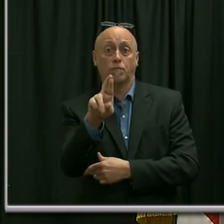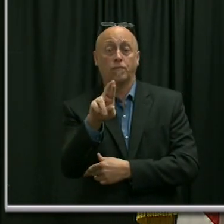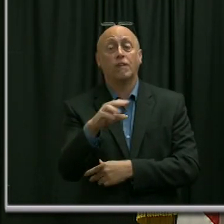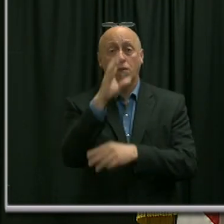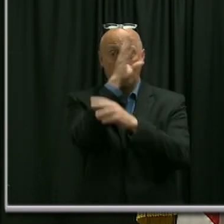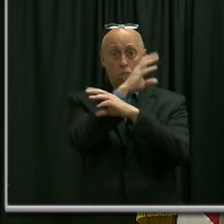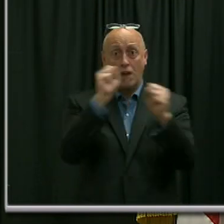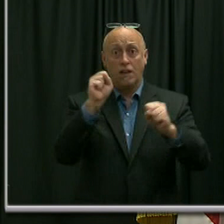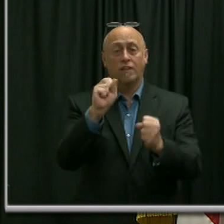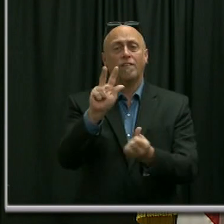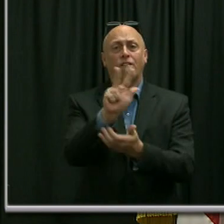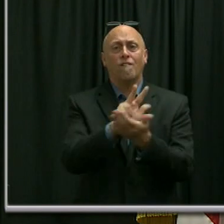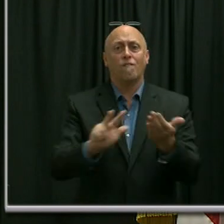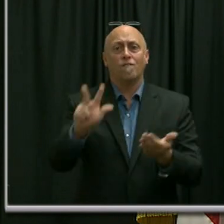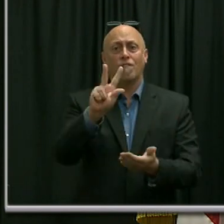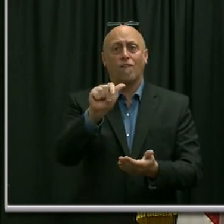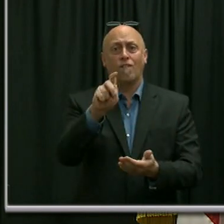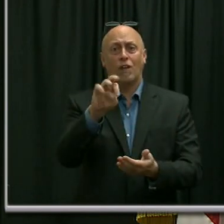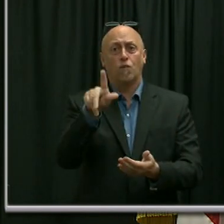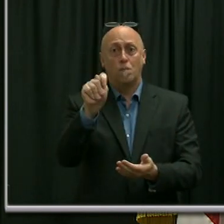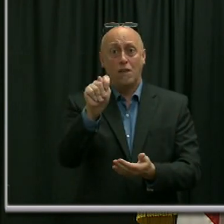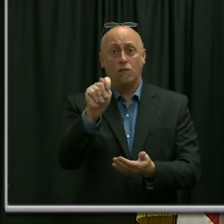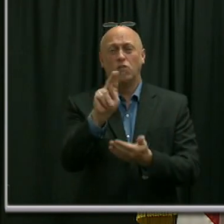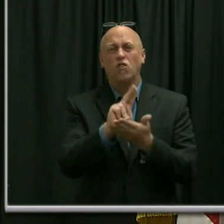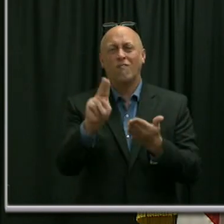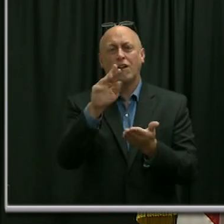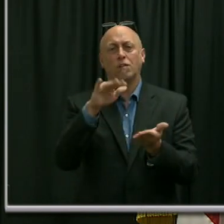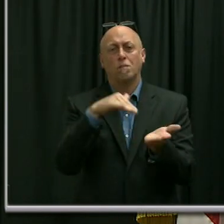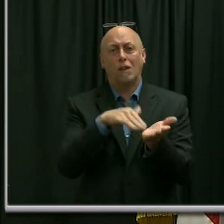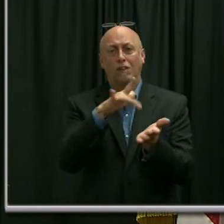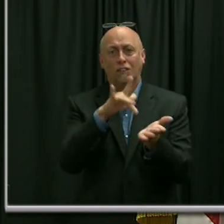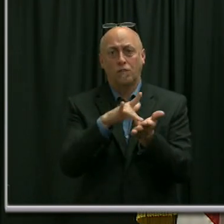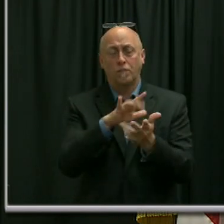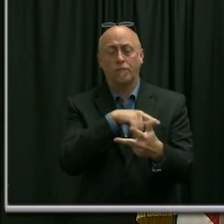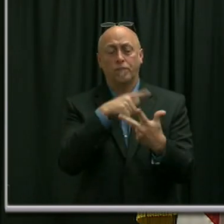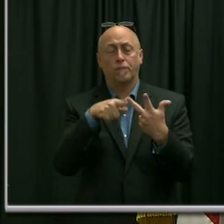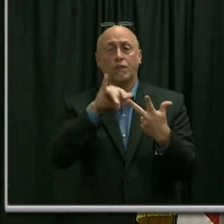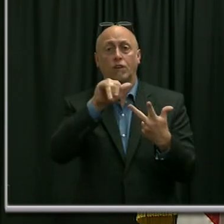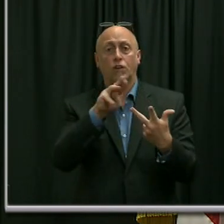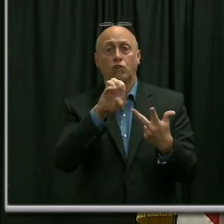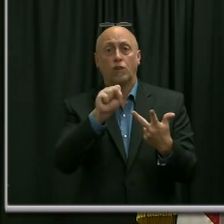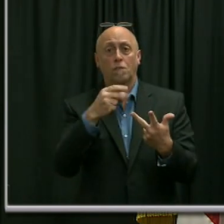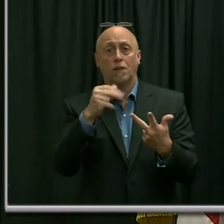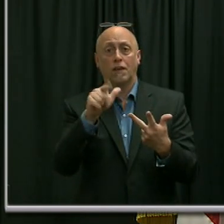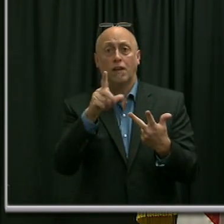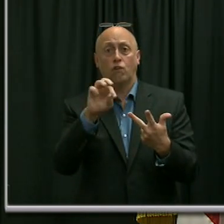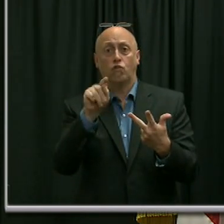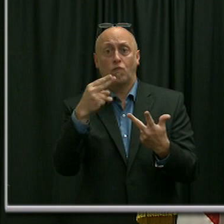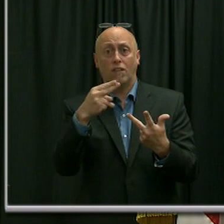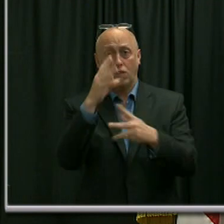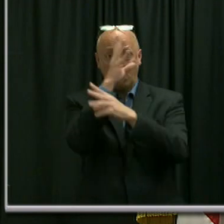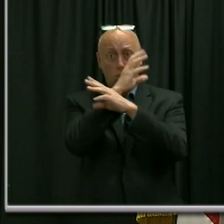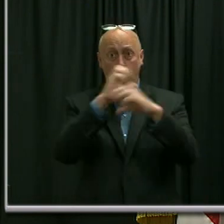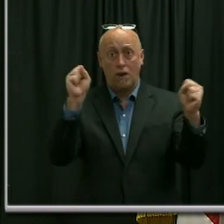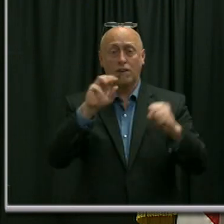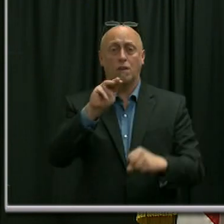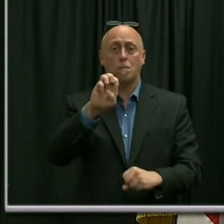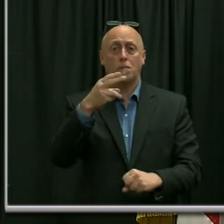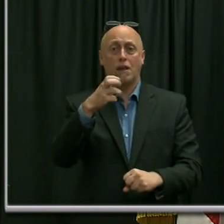FROM DOCTOR JEFF WALTER PRESIDENT AND CEO OF VANDERBILT UNIVERSITY MEDICAL CENTER.